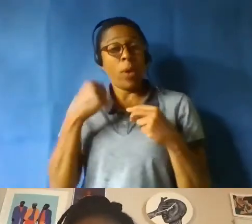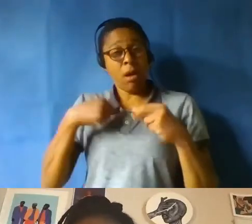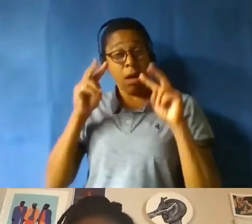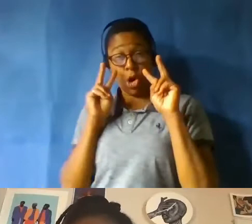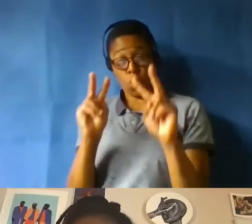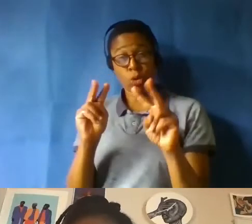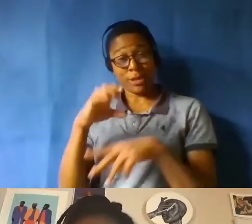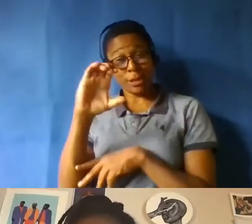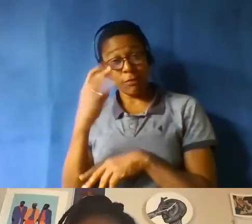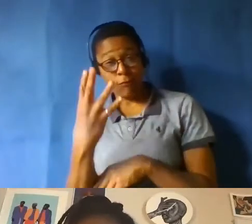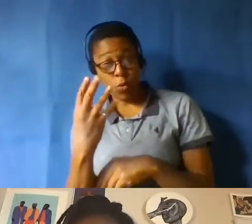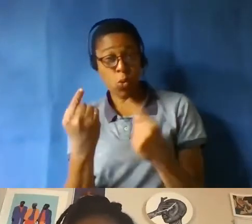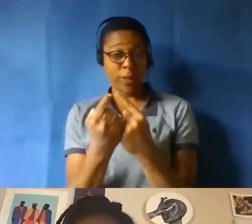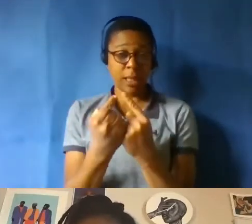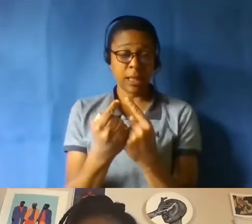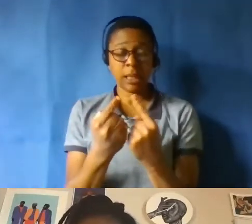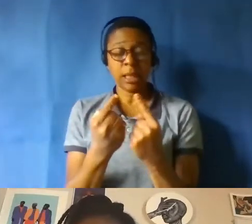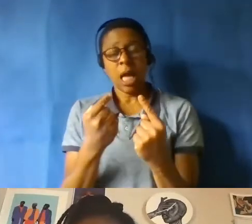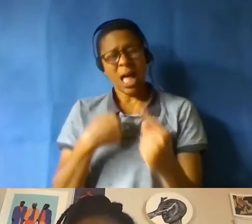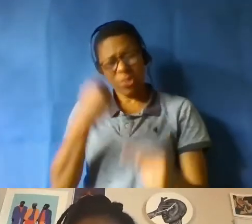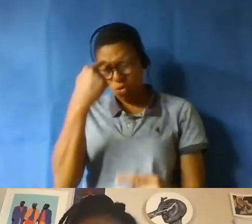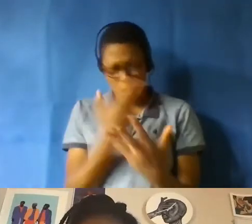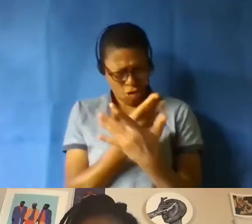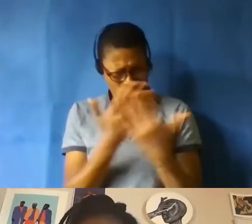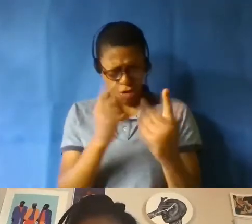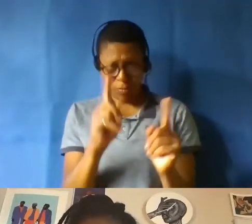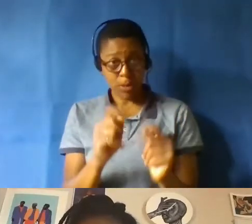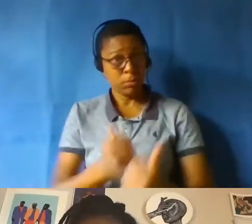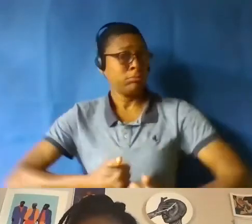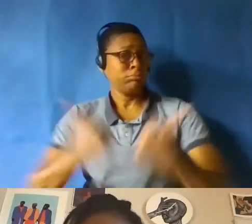narrative of this supposedly really successful kind of like public campaigns